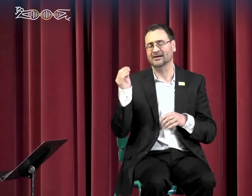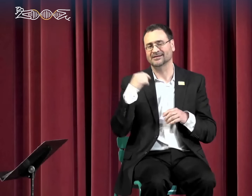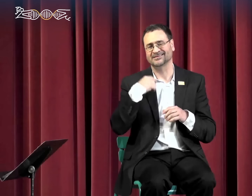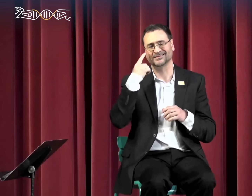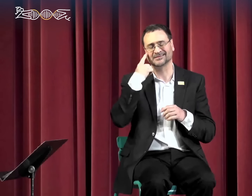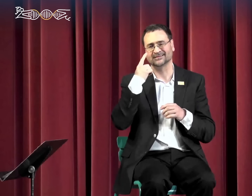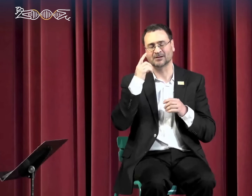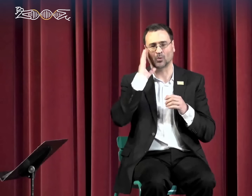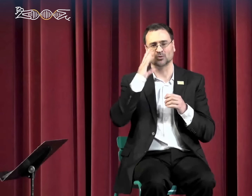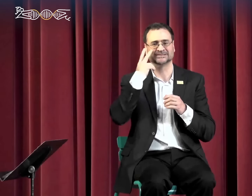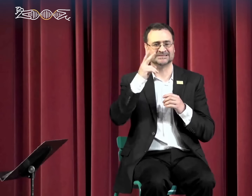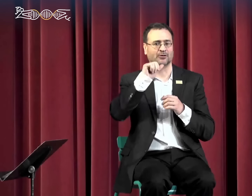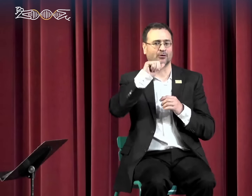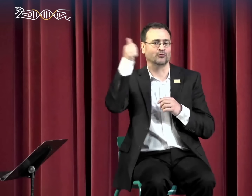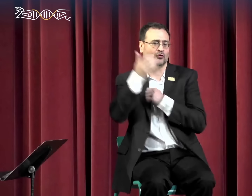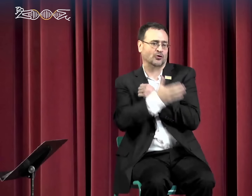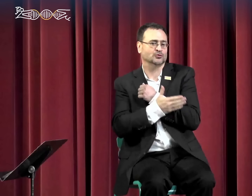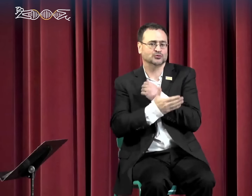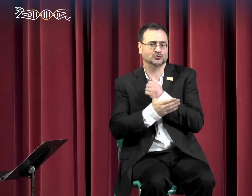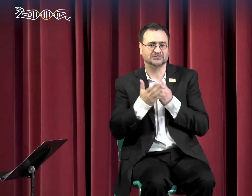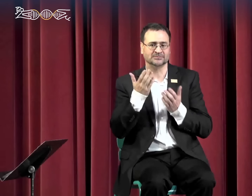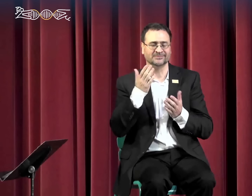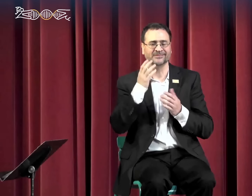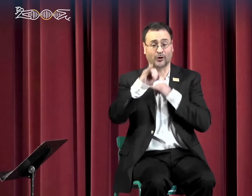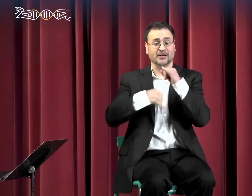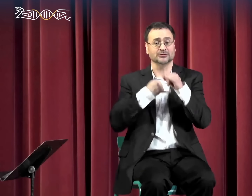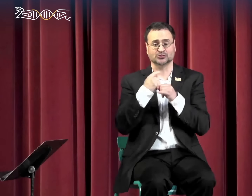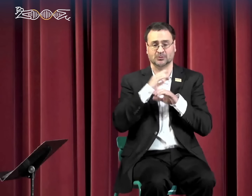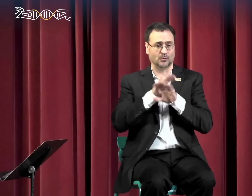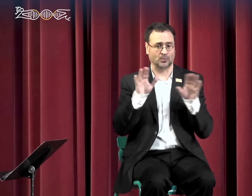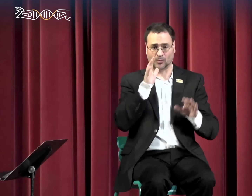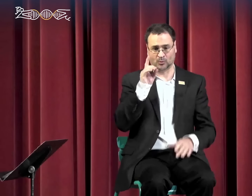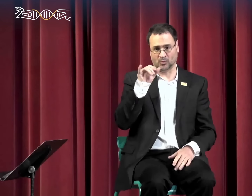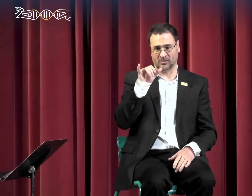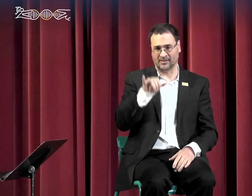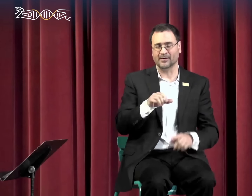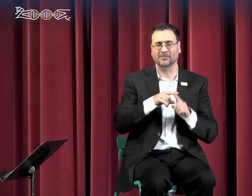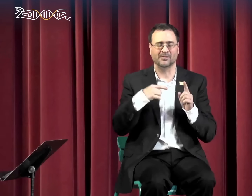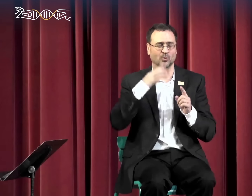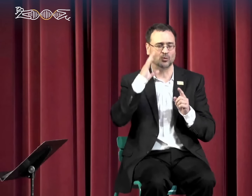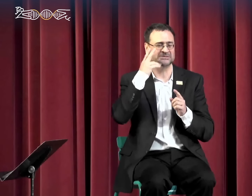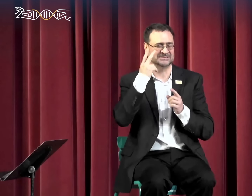And what we see happening in other countries under nationally across the